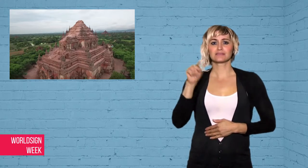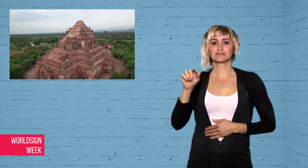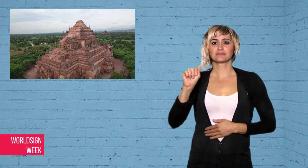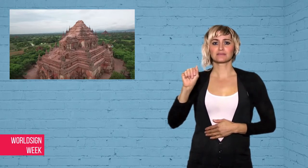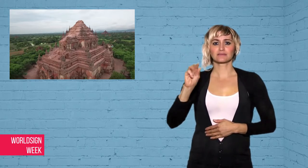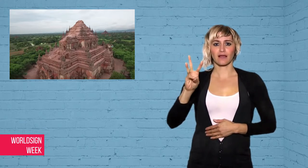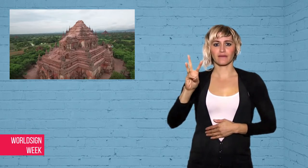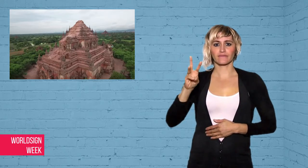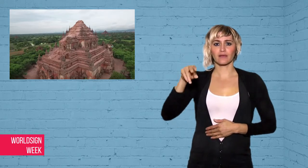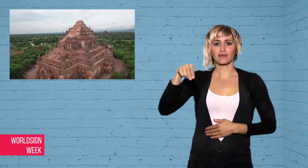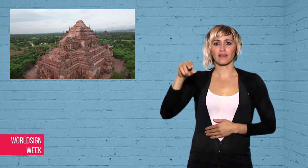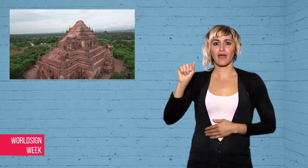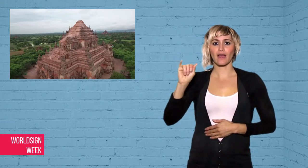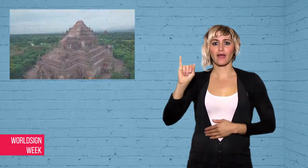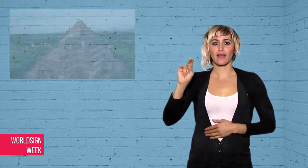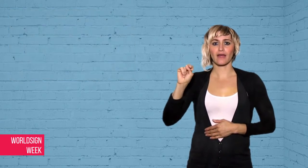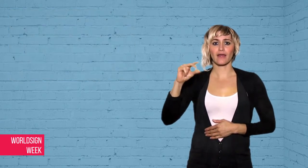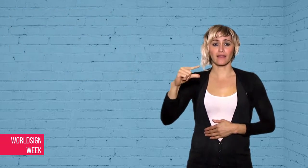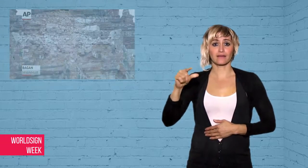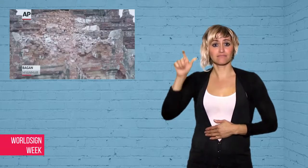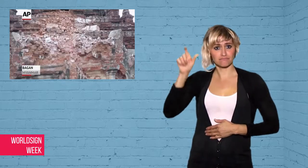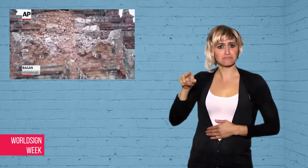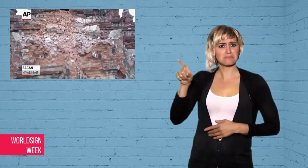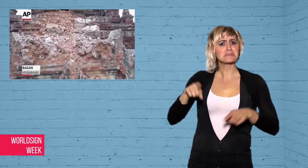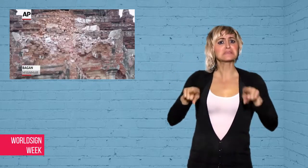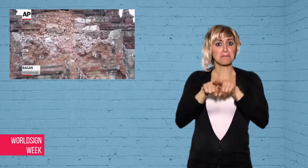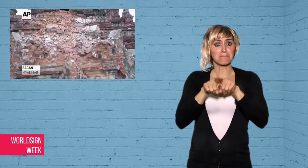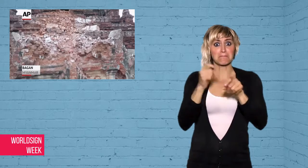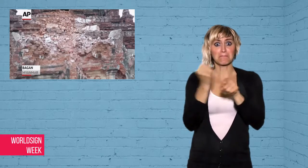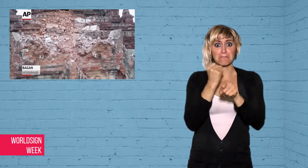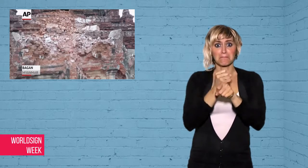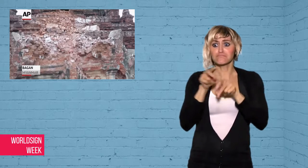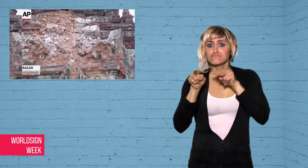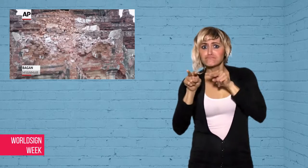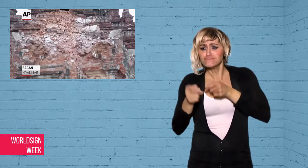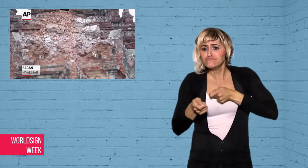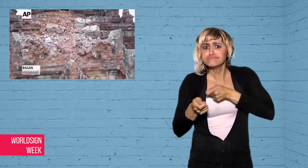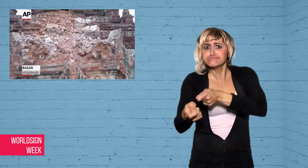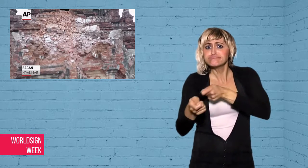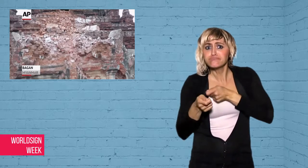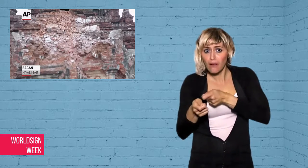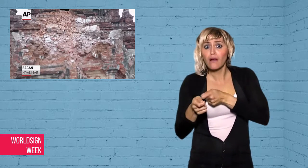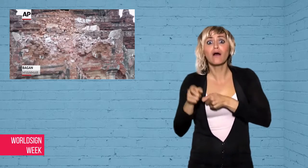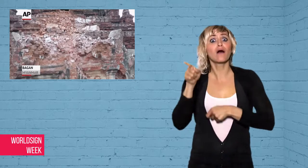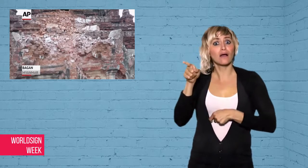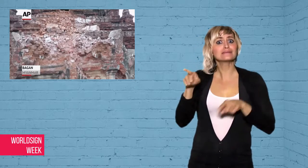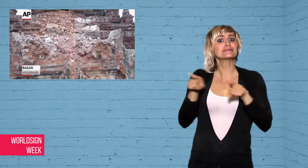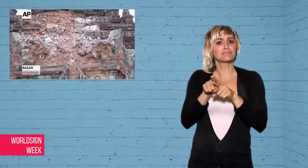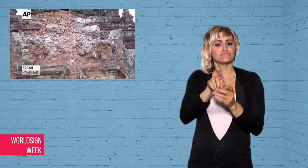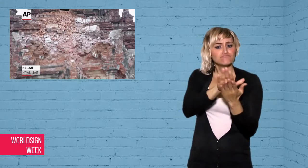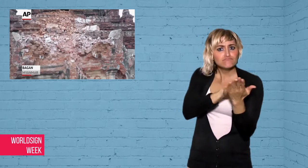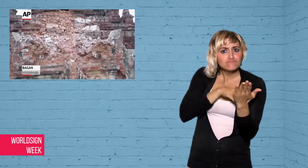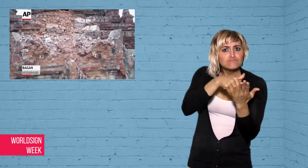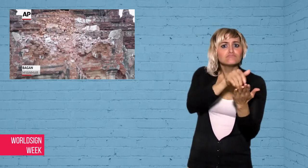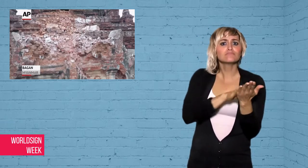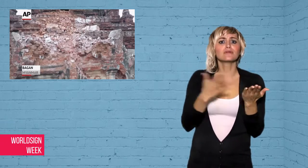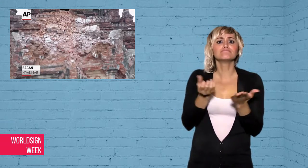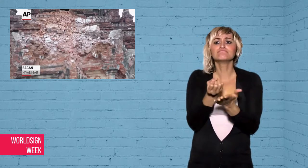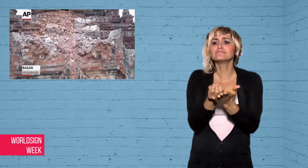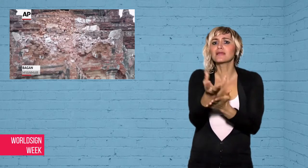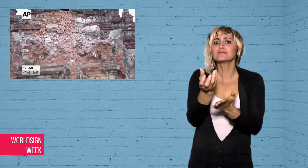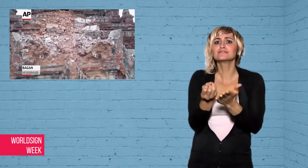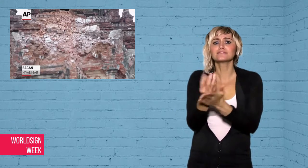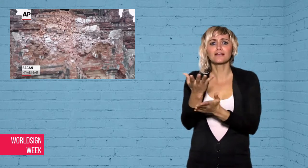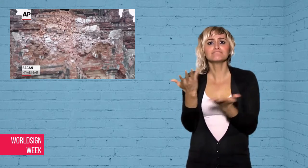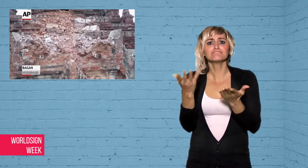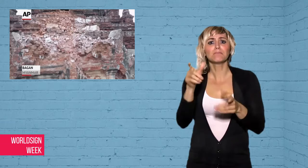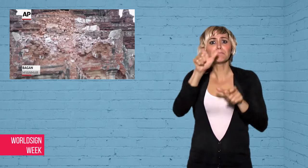city’s temples who paints and sells his work